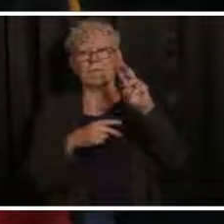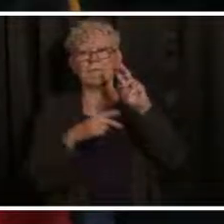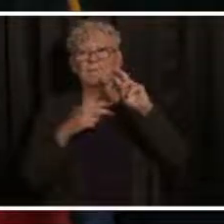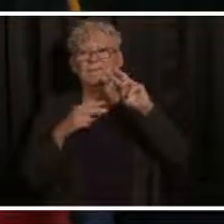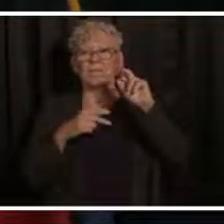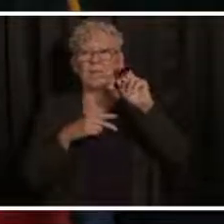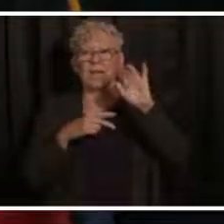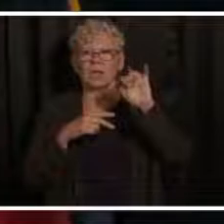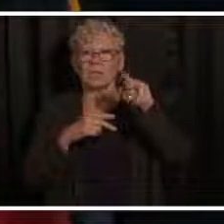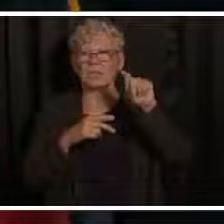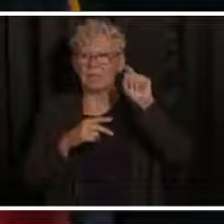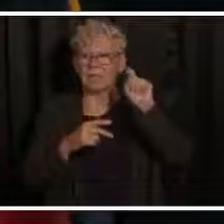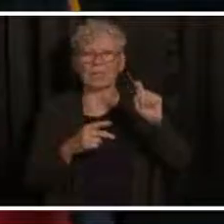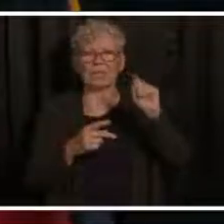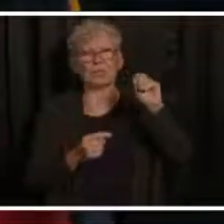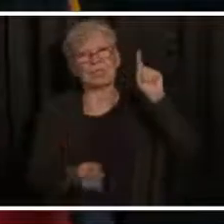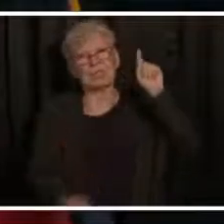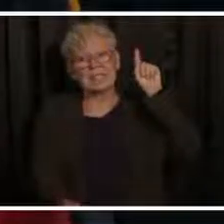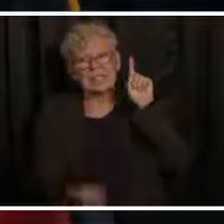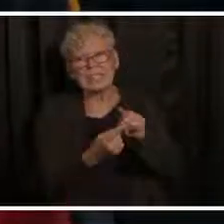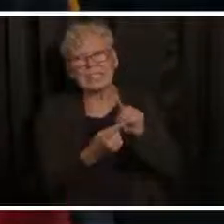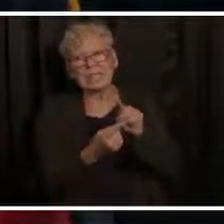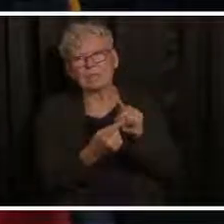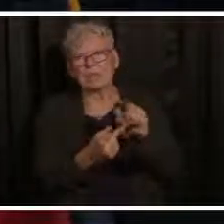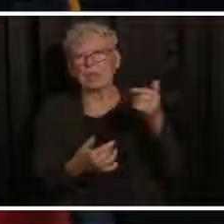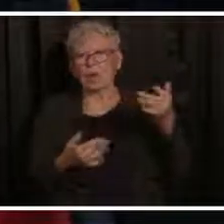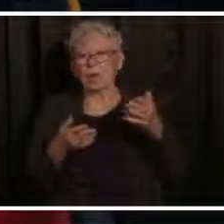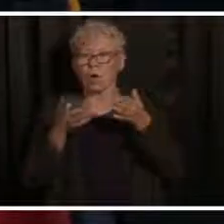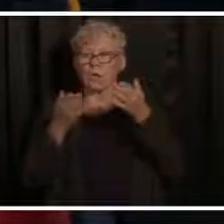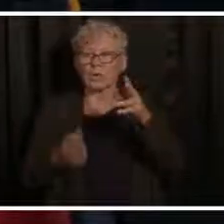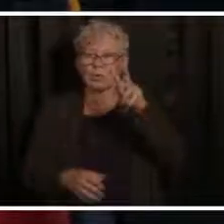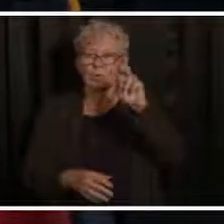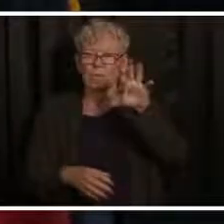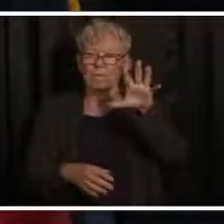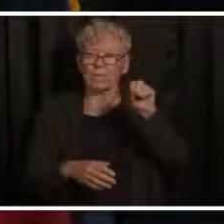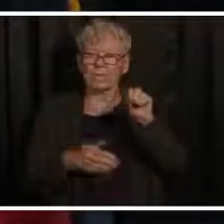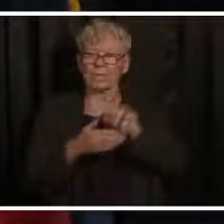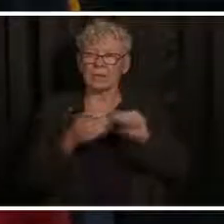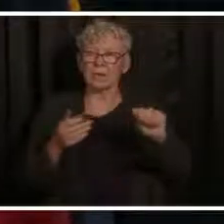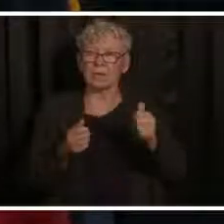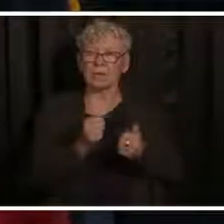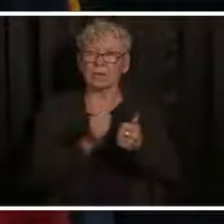offering 250 to $300 to employees to get vaccinated. um